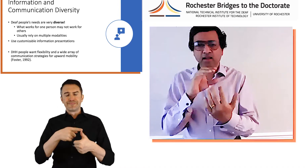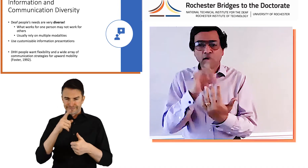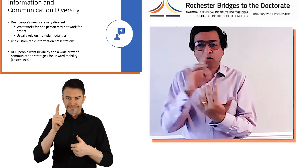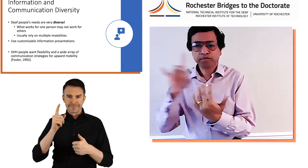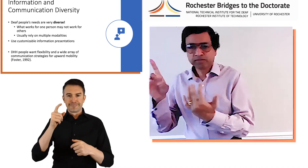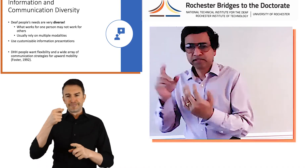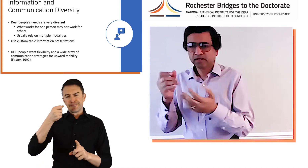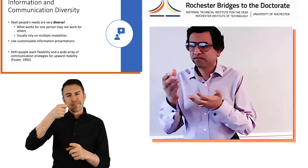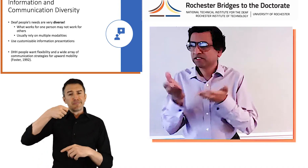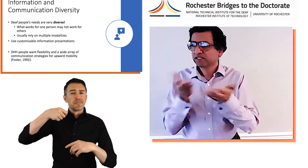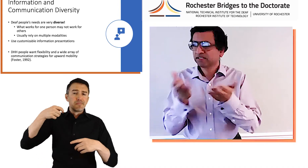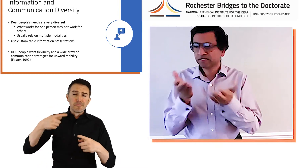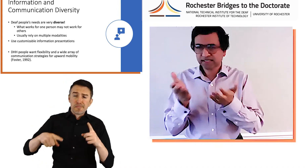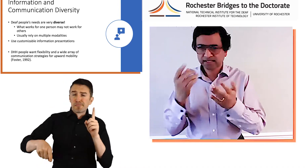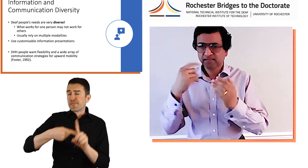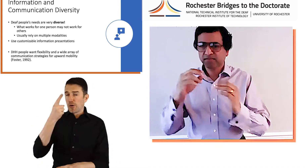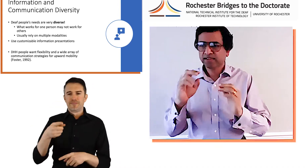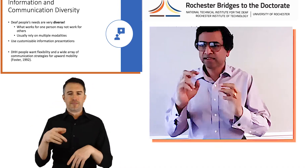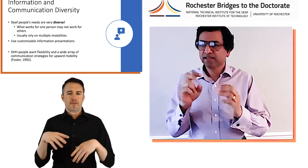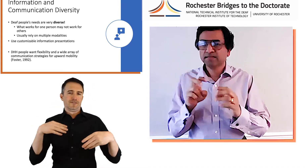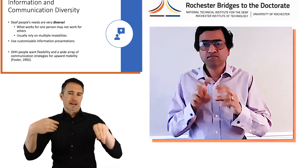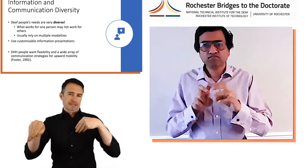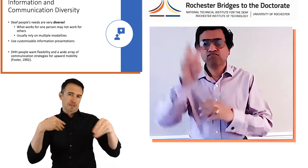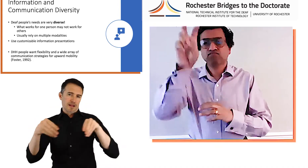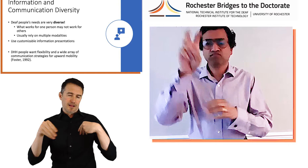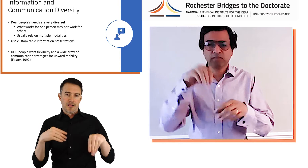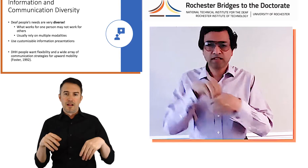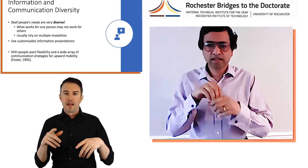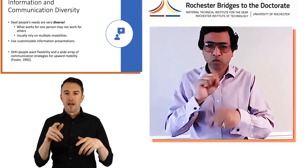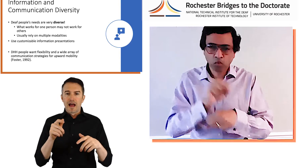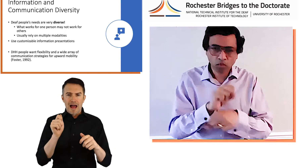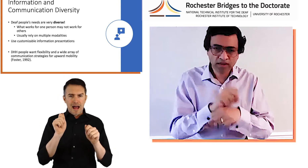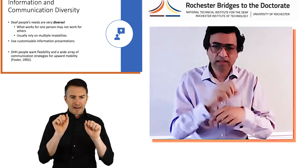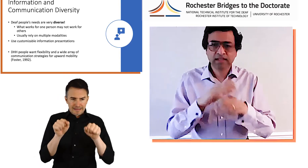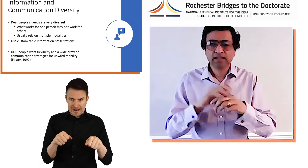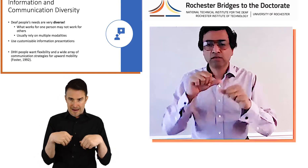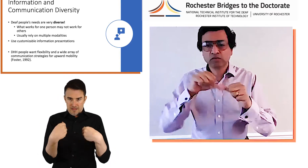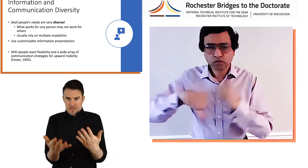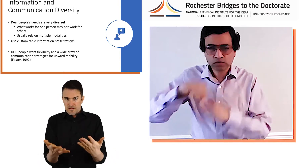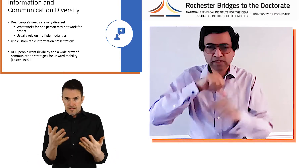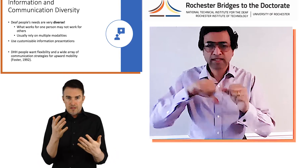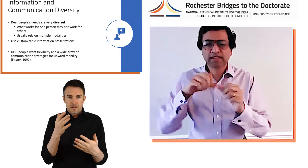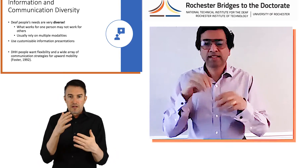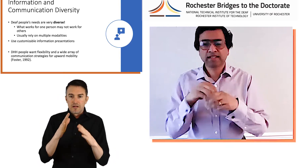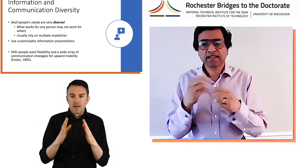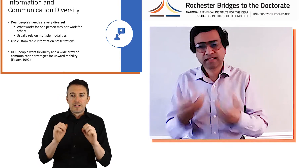Deaf and hard-of-hearing people need a variety of options, both in their social life and for their careers